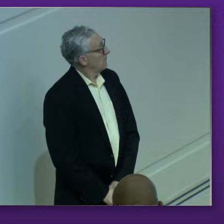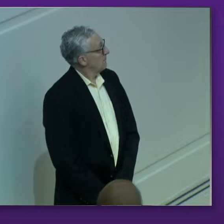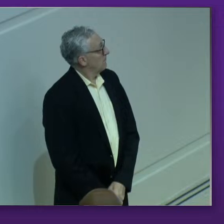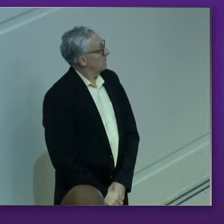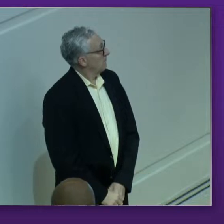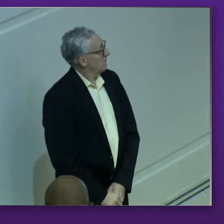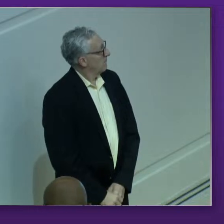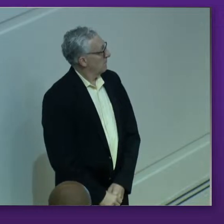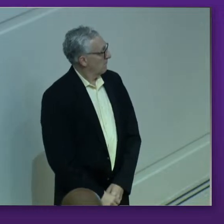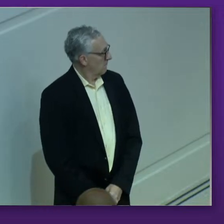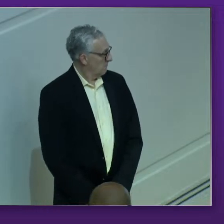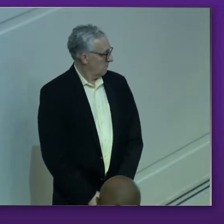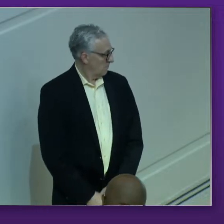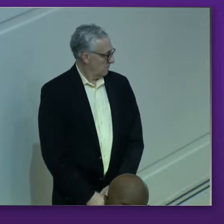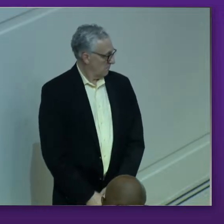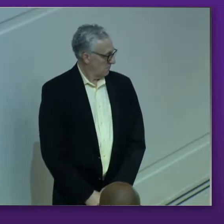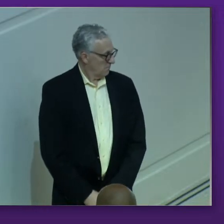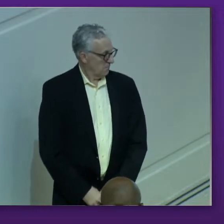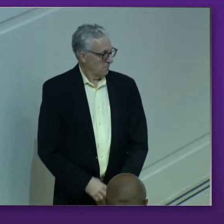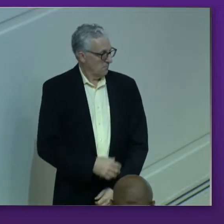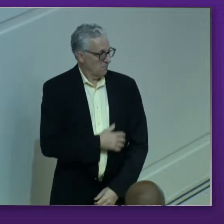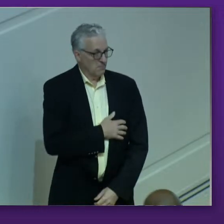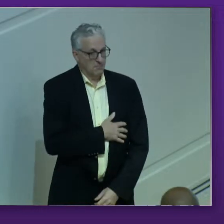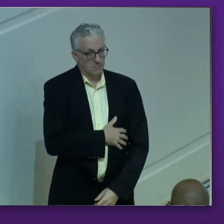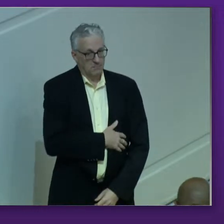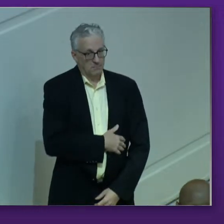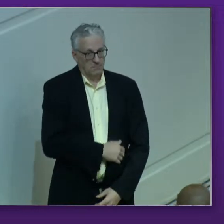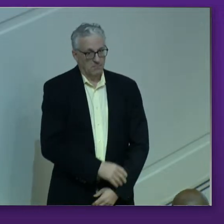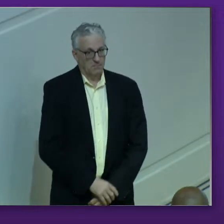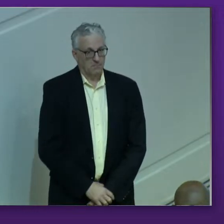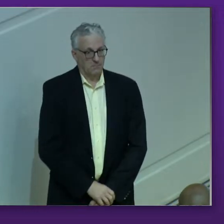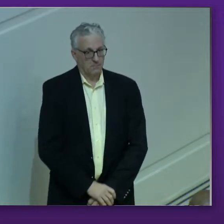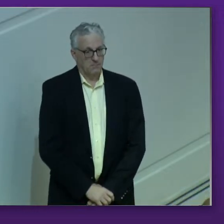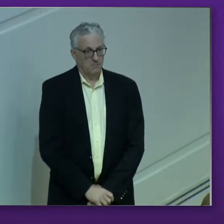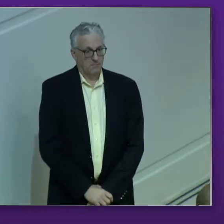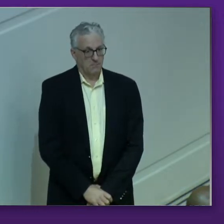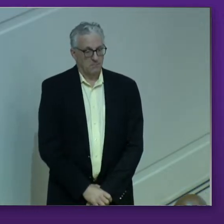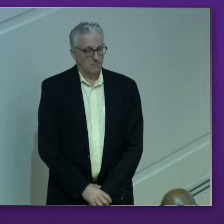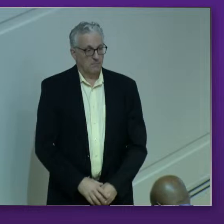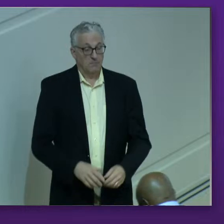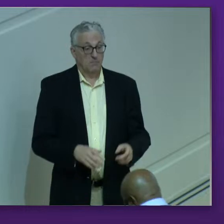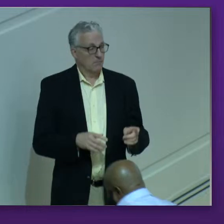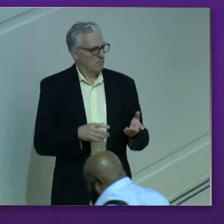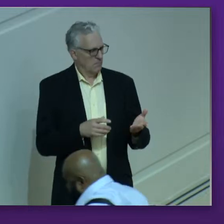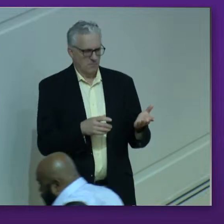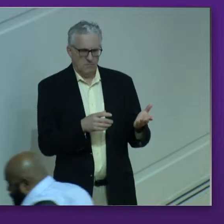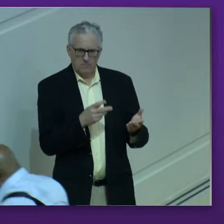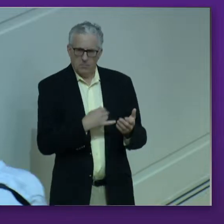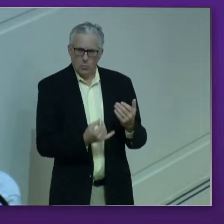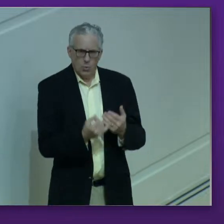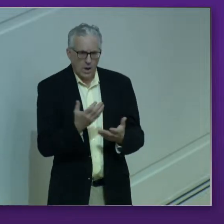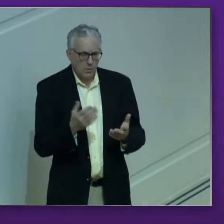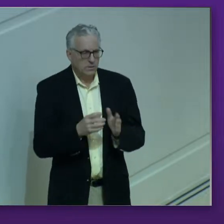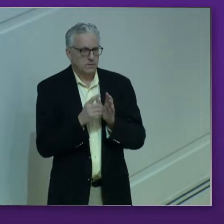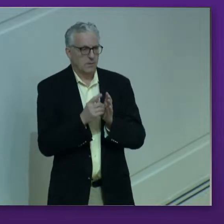DOWN WE ARE GOING TO GIVE YOU THE AWARD AND SNAP A QUICK PHOTO. THE FIRSTWORD GOES TO.